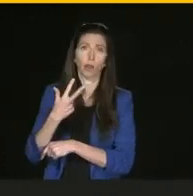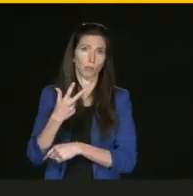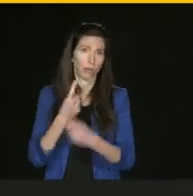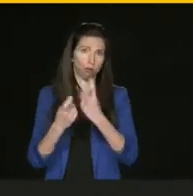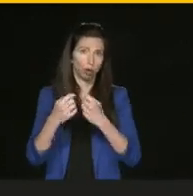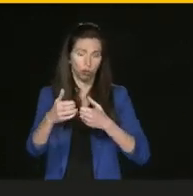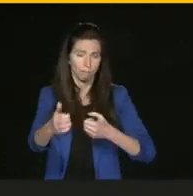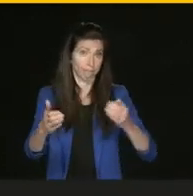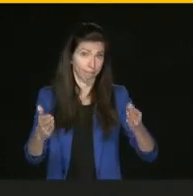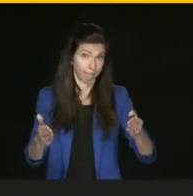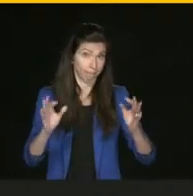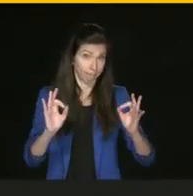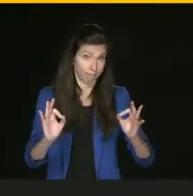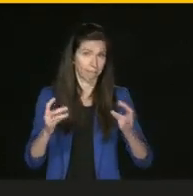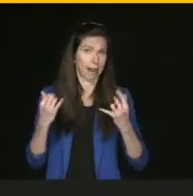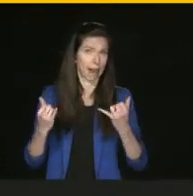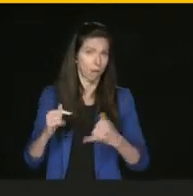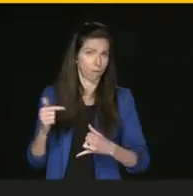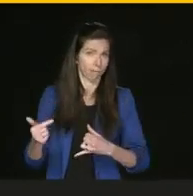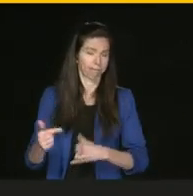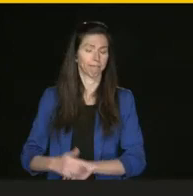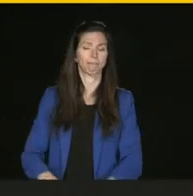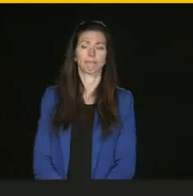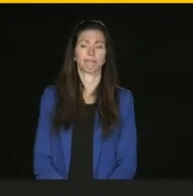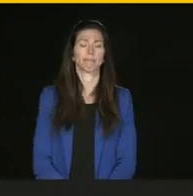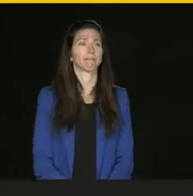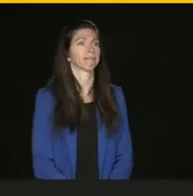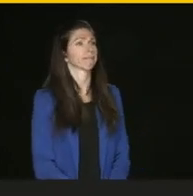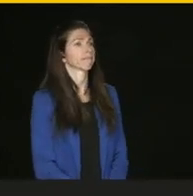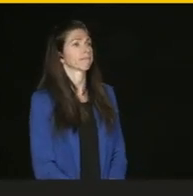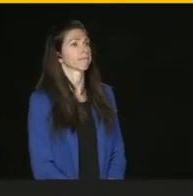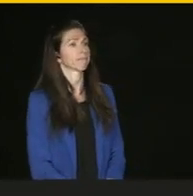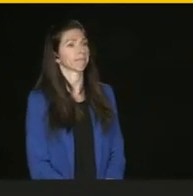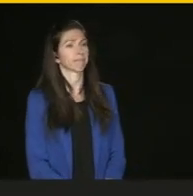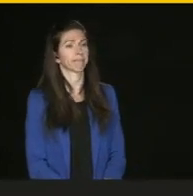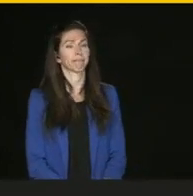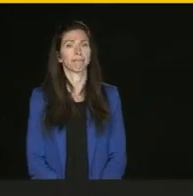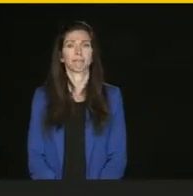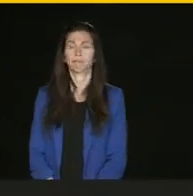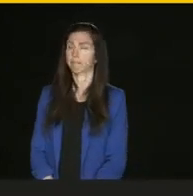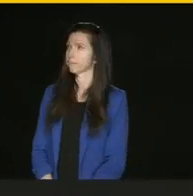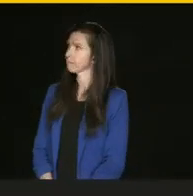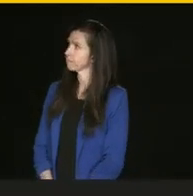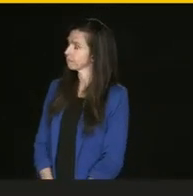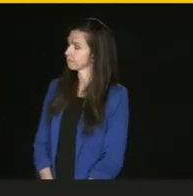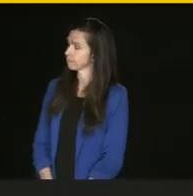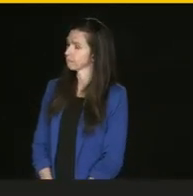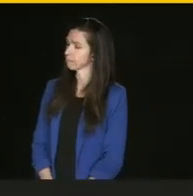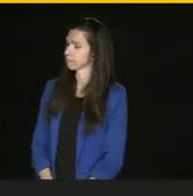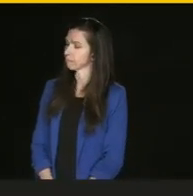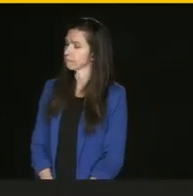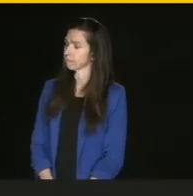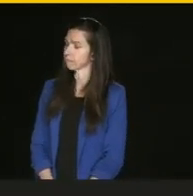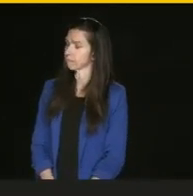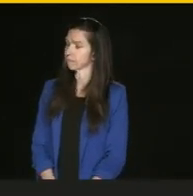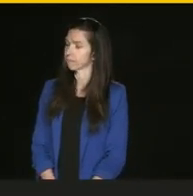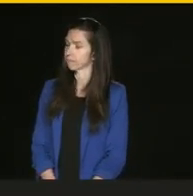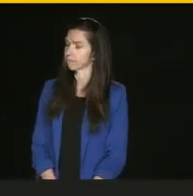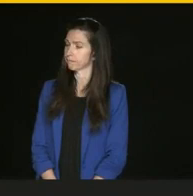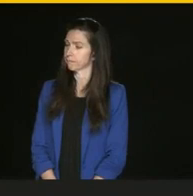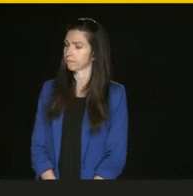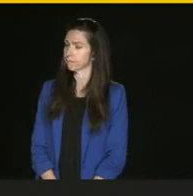TO YOU, OPERATOR.